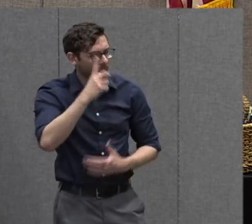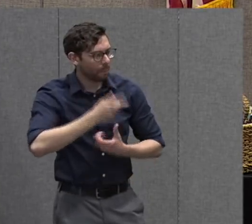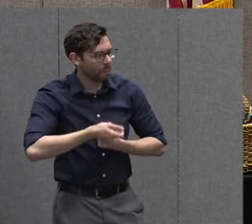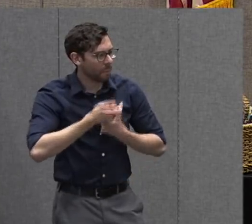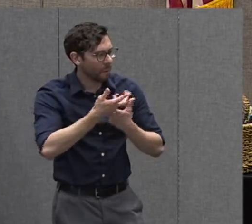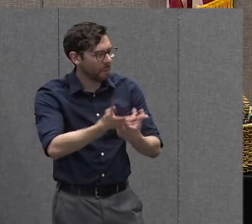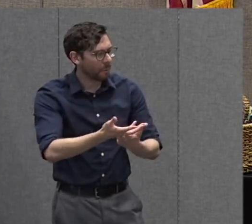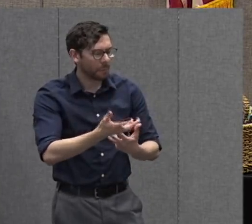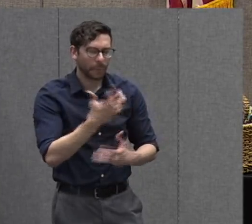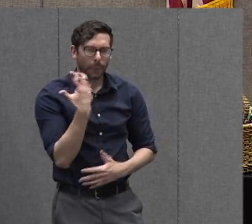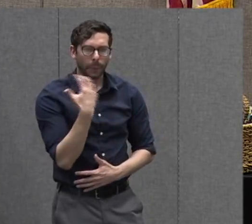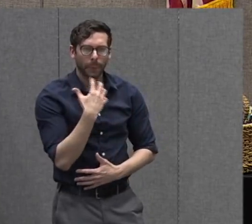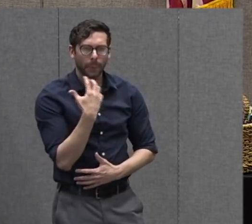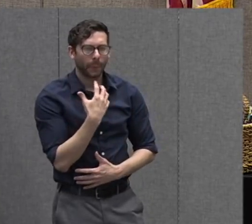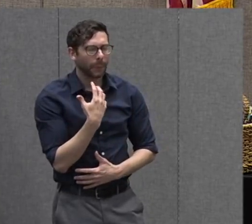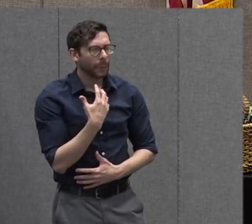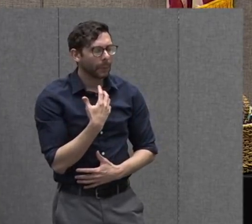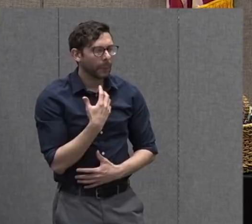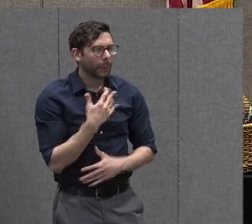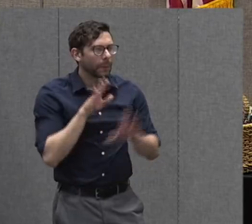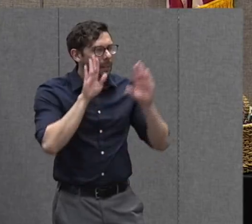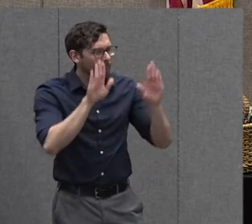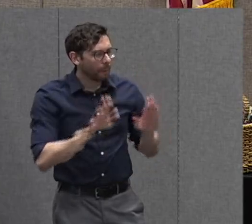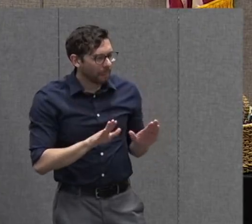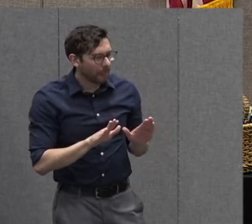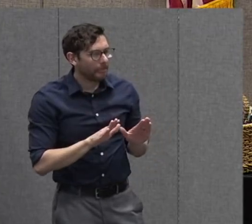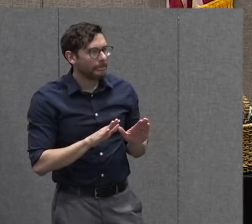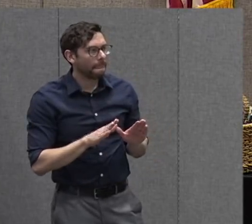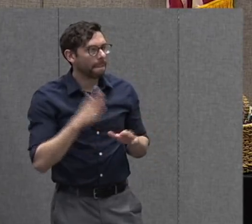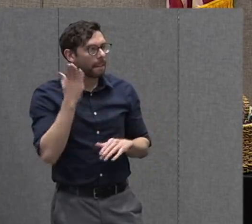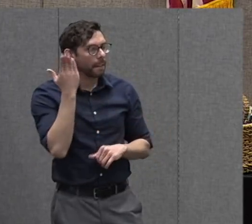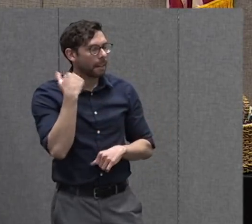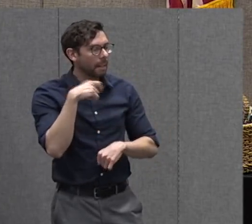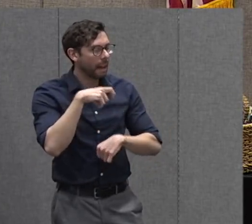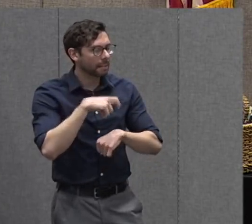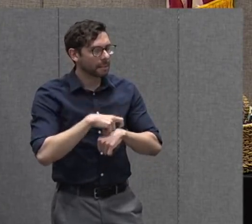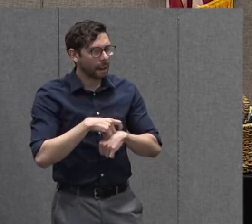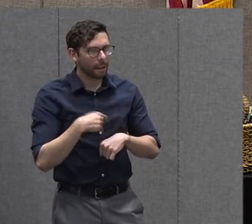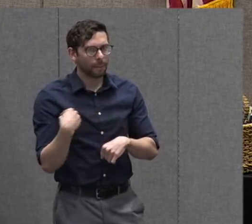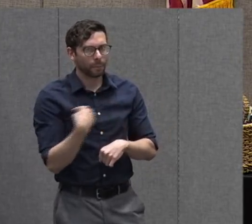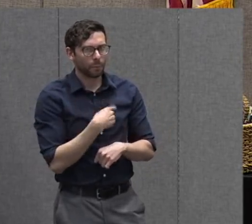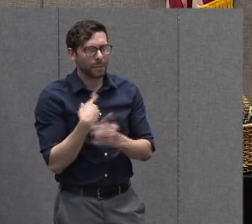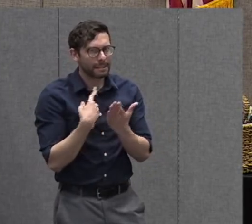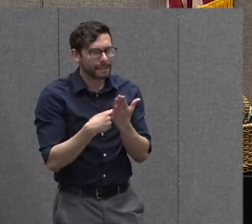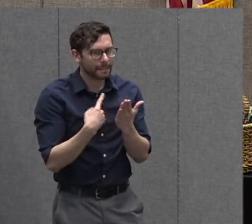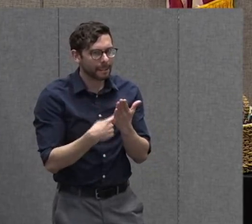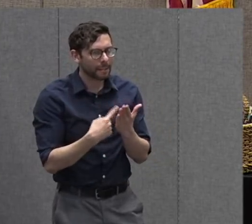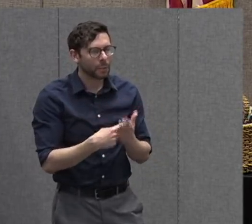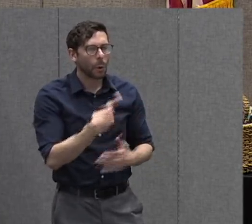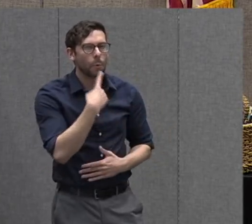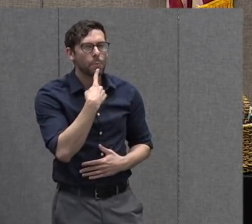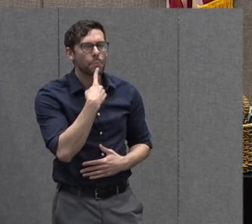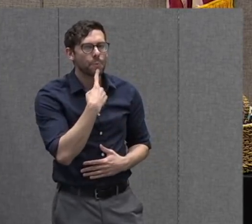[Mr. R] I mean, going last time we talked about the red wheelbarrow, and I didn't see the significance of that poem.